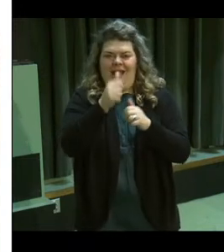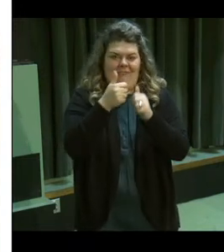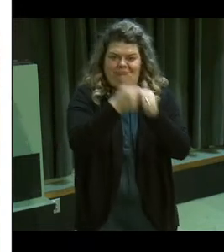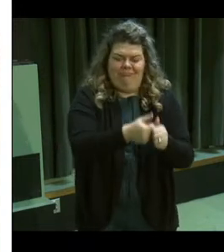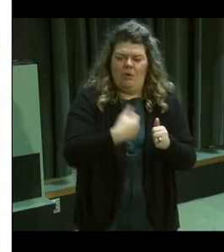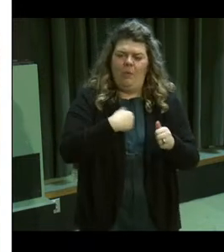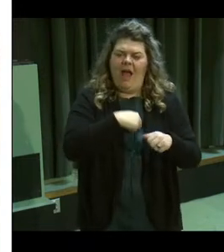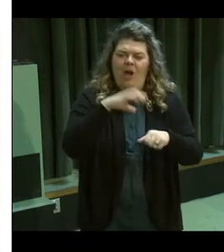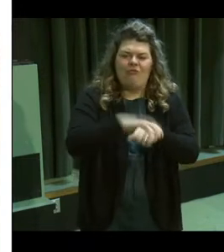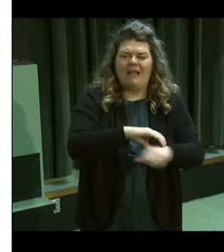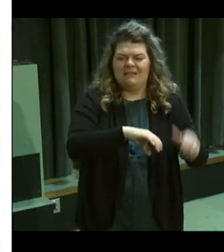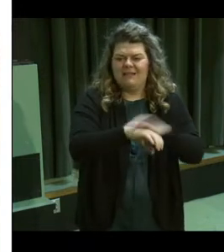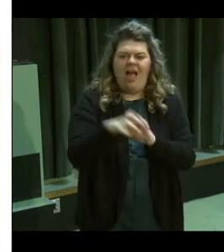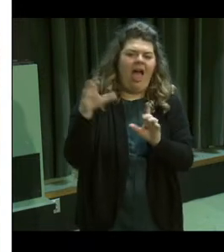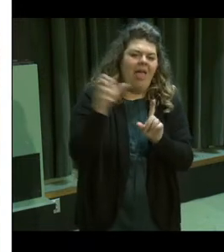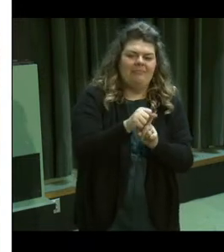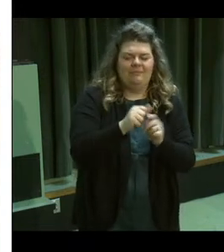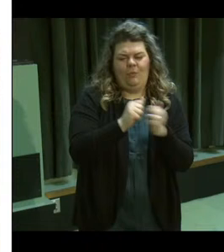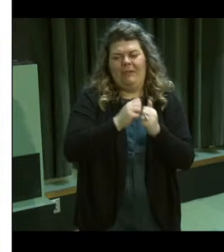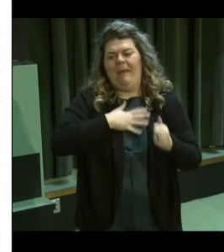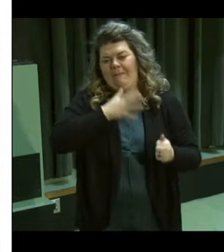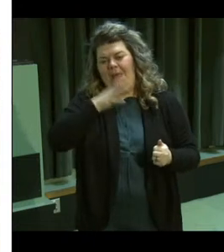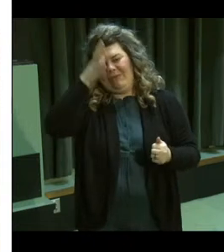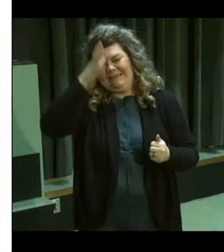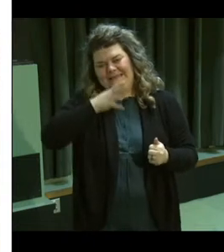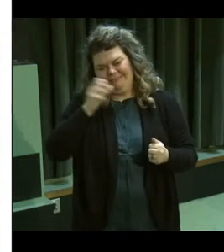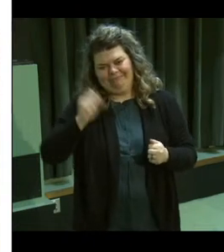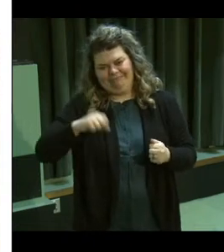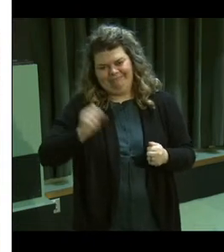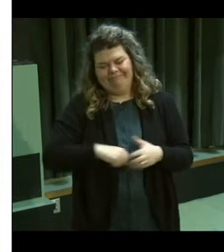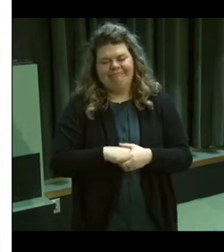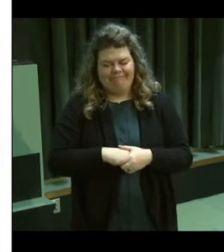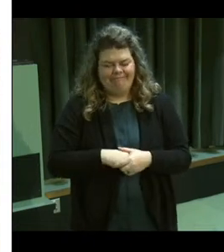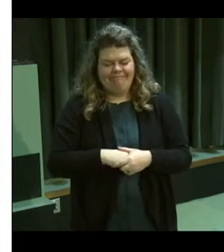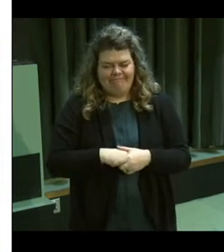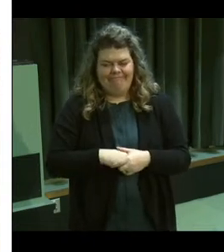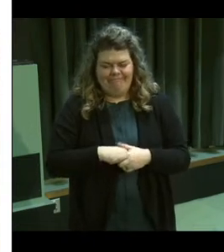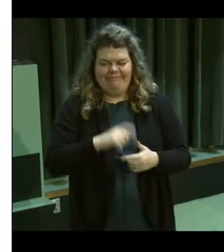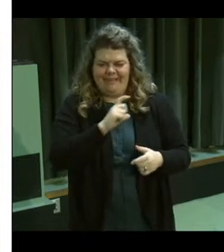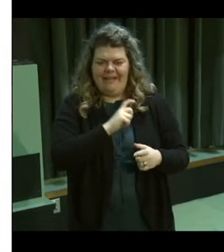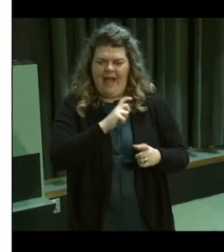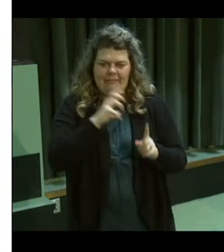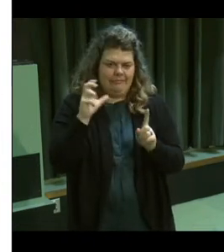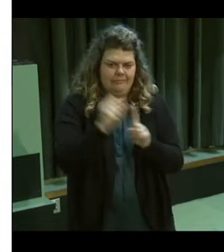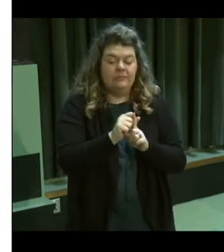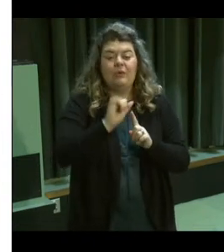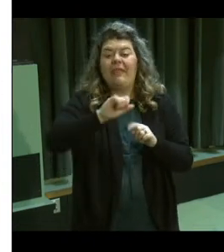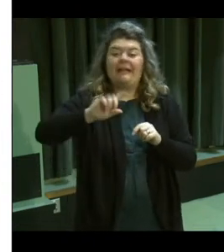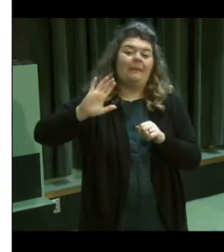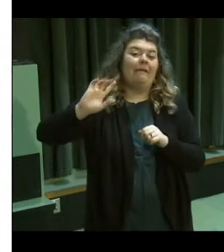arrested with the I was arrested